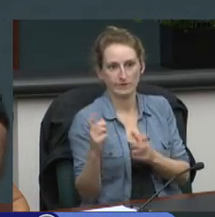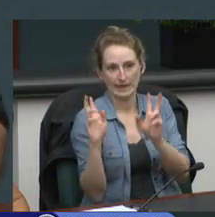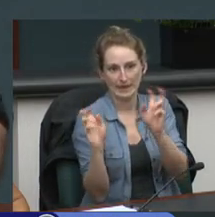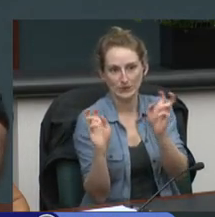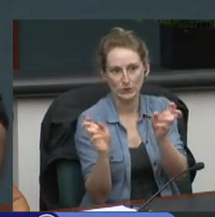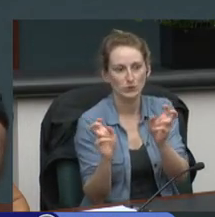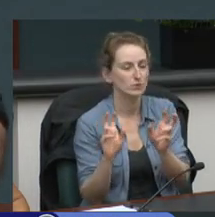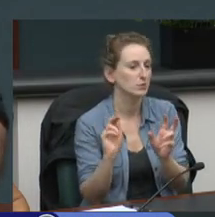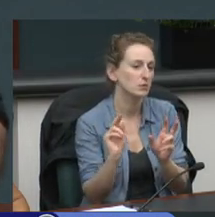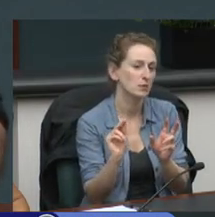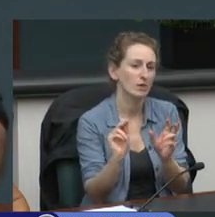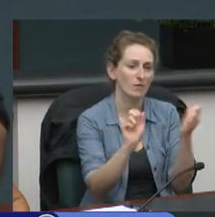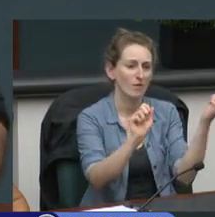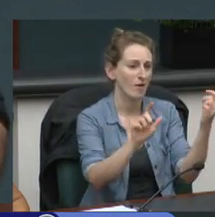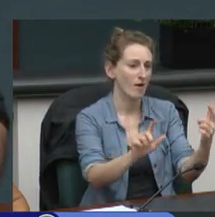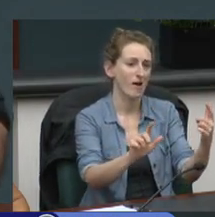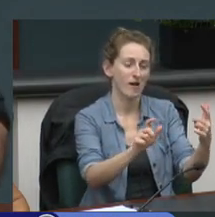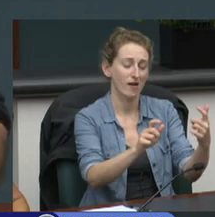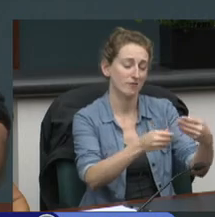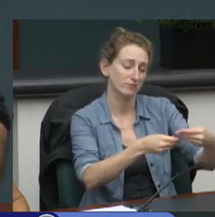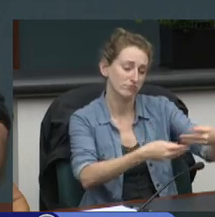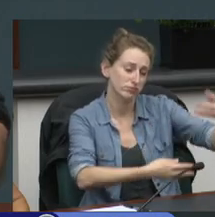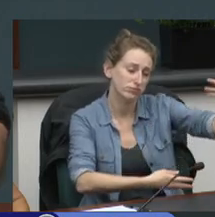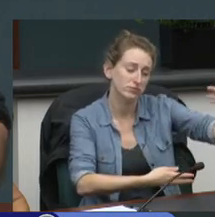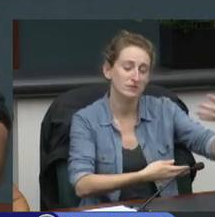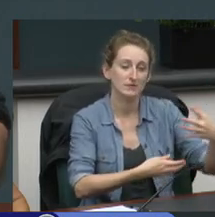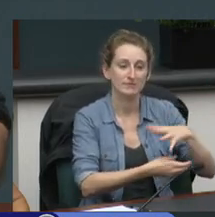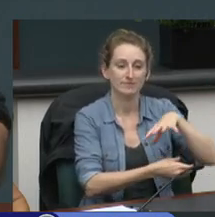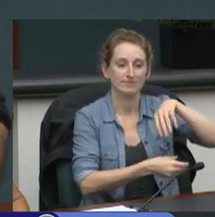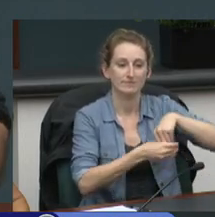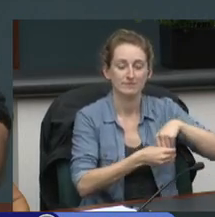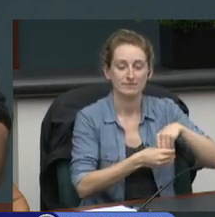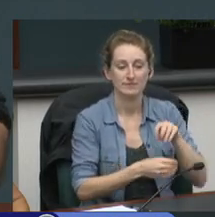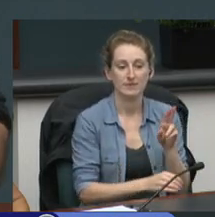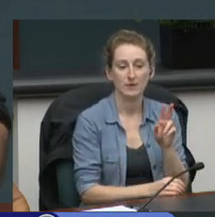they are ultimately defined by the coherence of their public places the